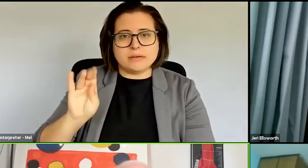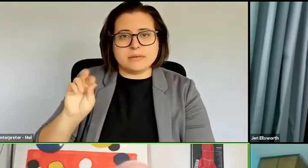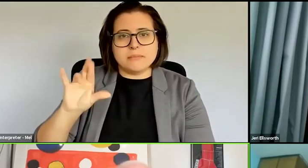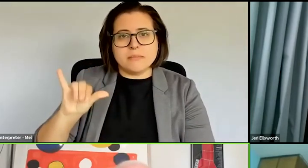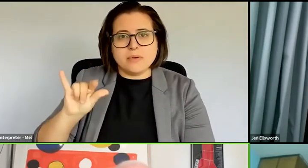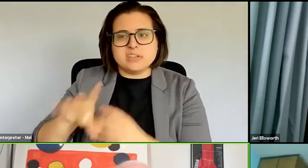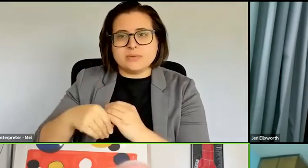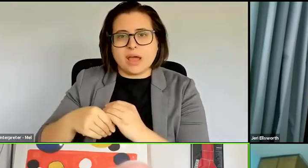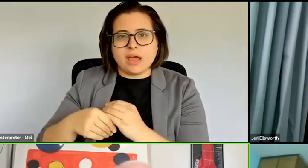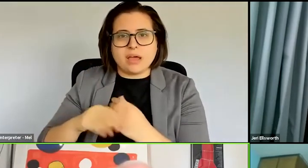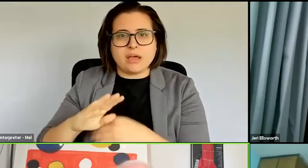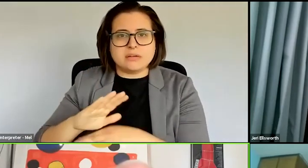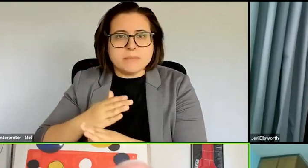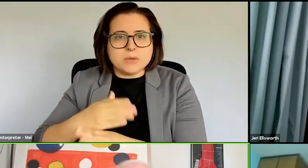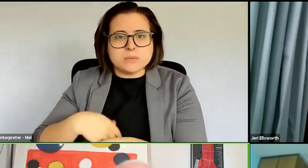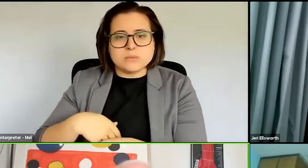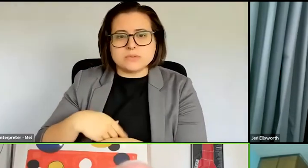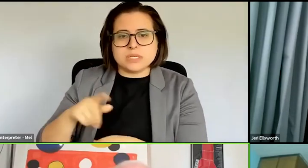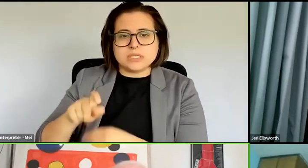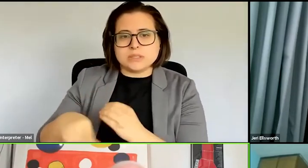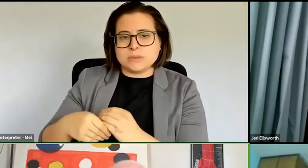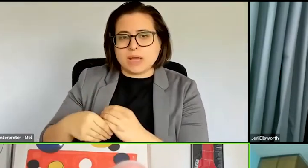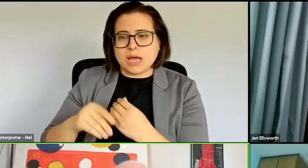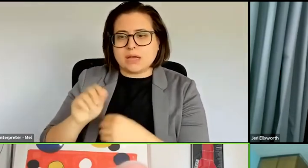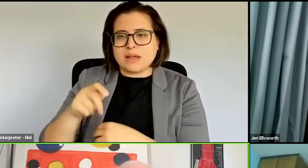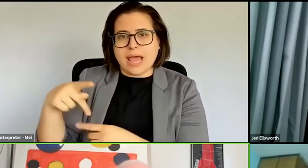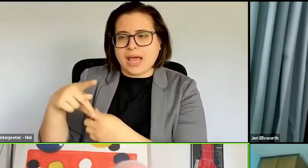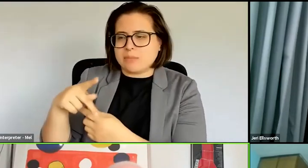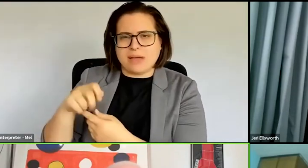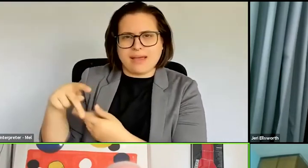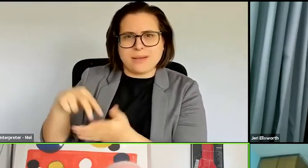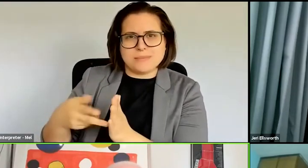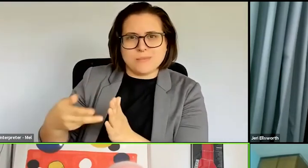put a store to buy apps when nobody's ever heard of an app, and make sure the battery dies about